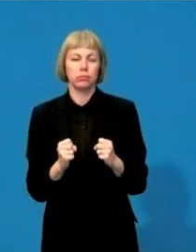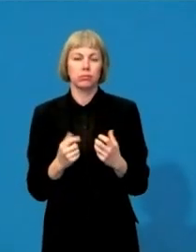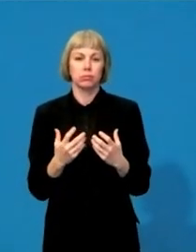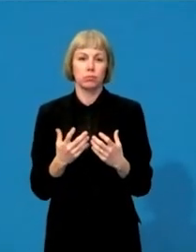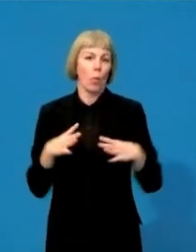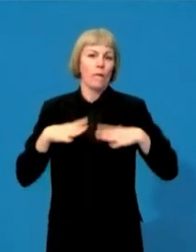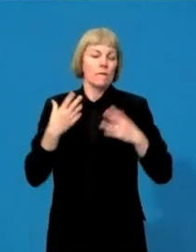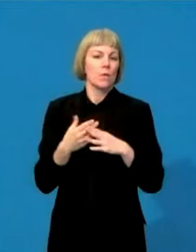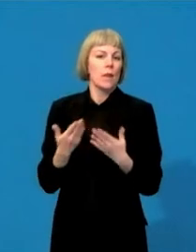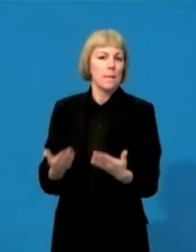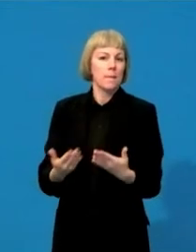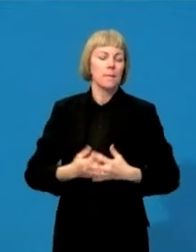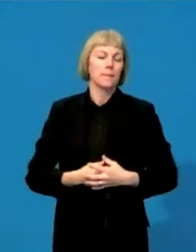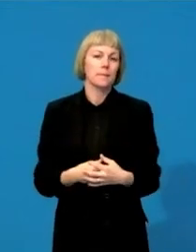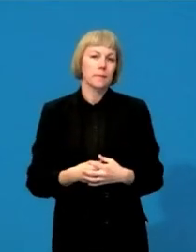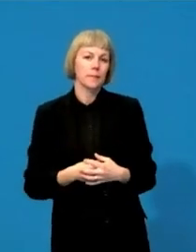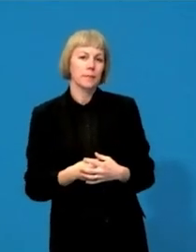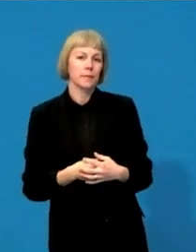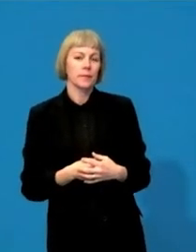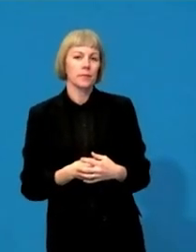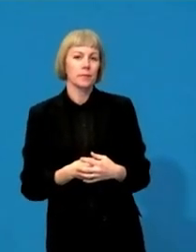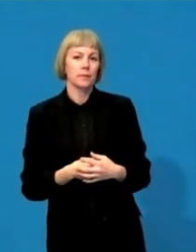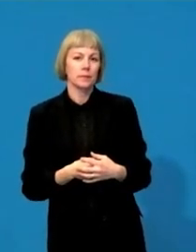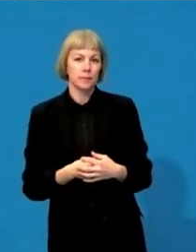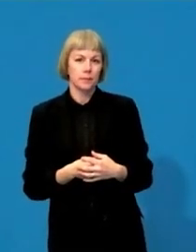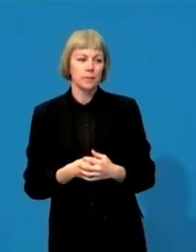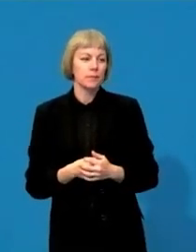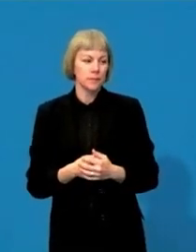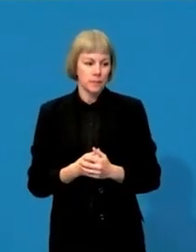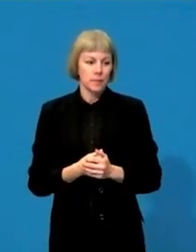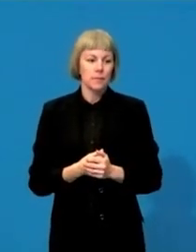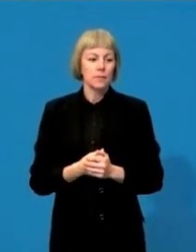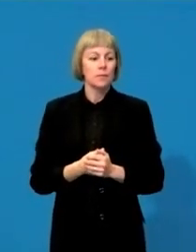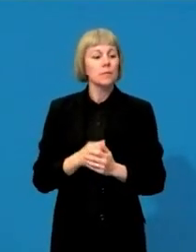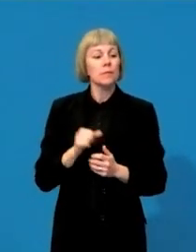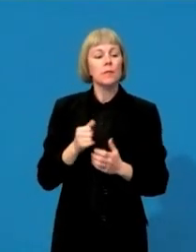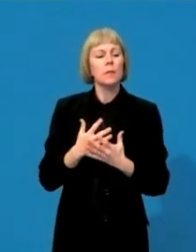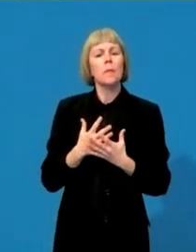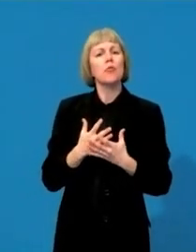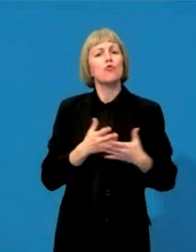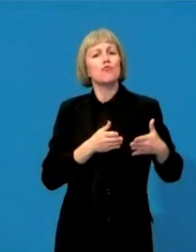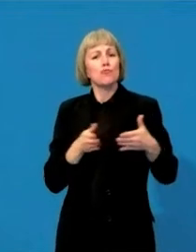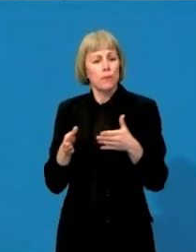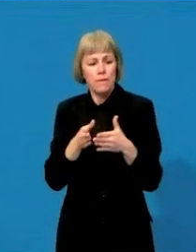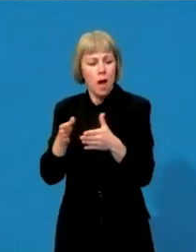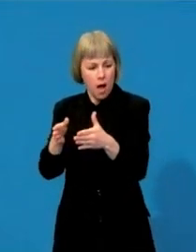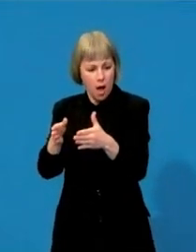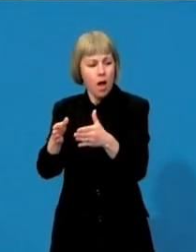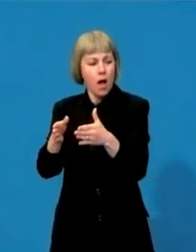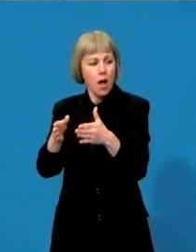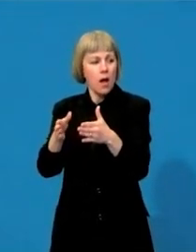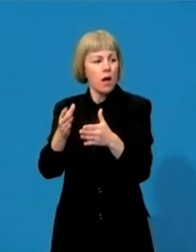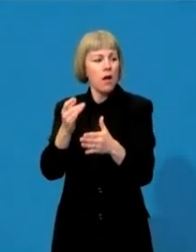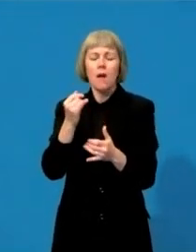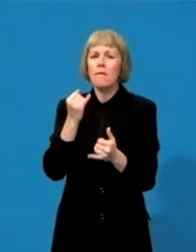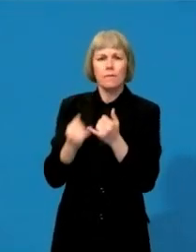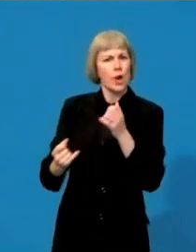And the Martuwurra has got a really significant meaning for people in the